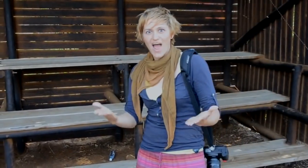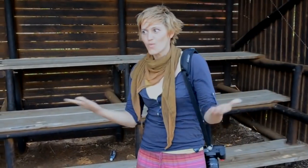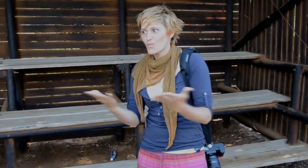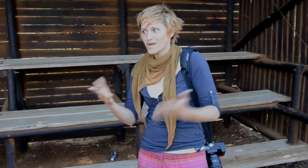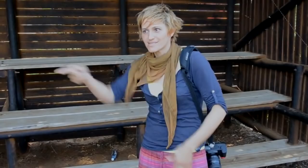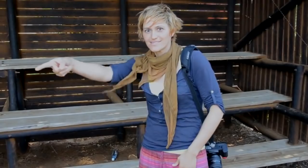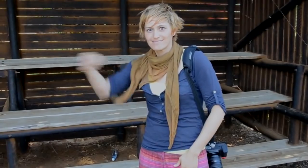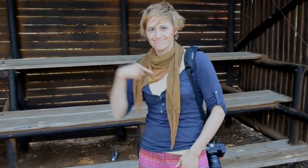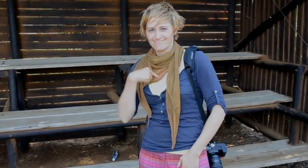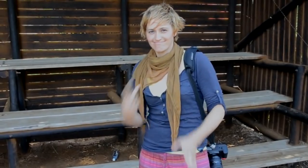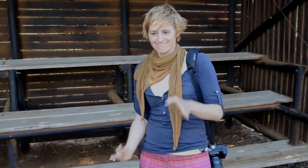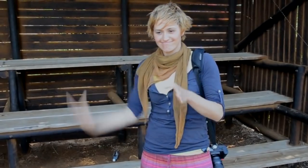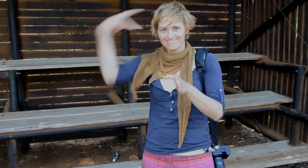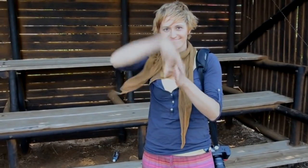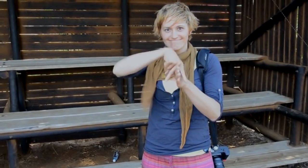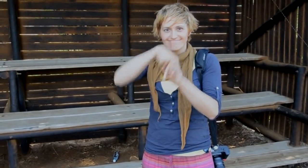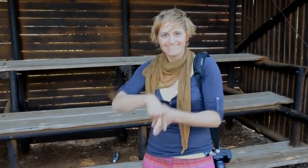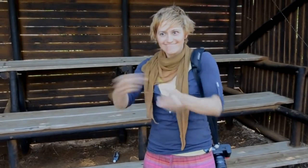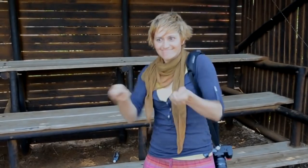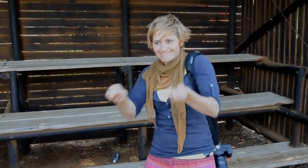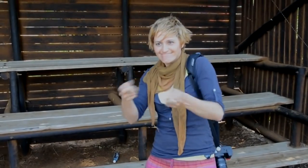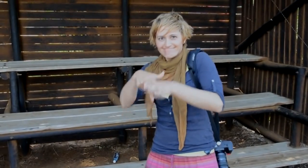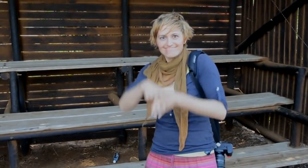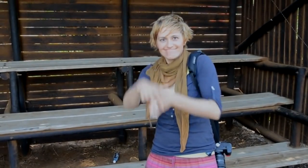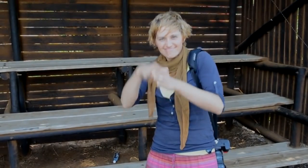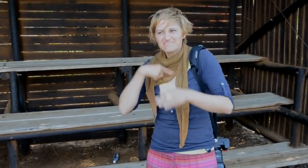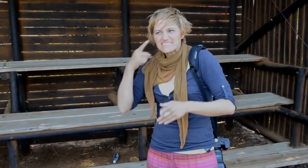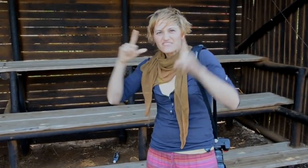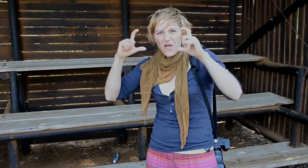Now I am going to ride an ostrich.